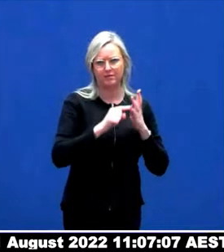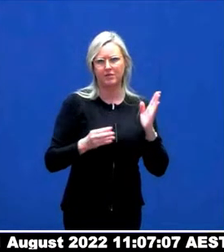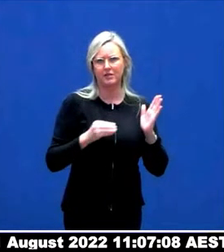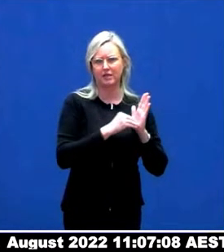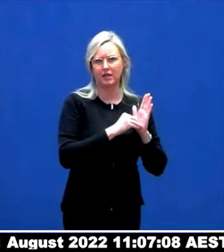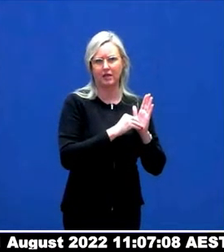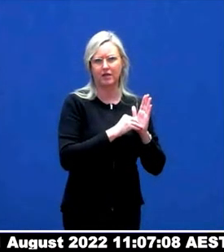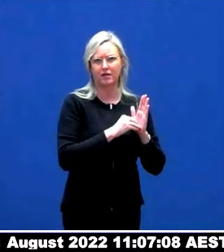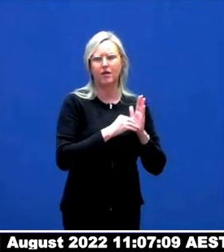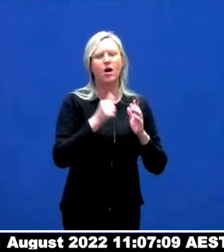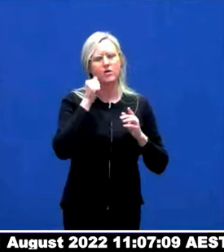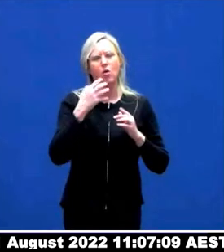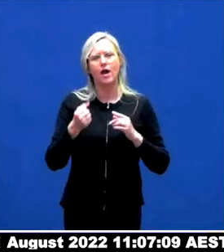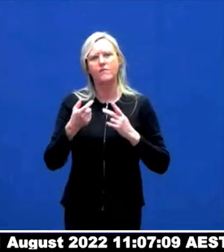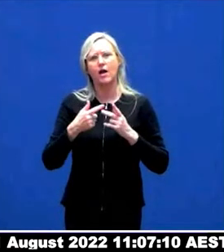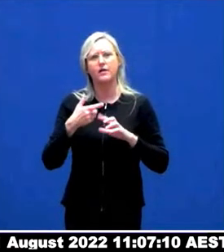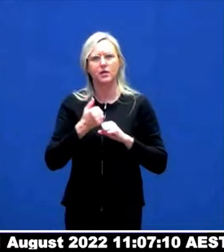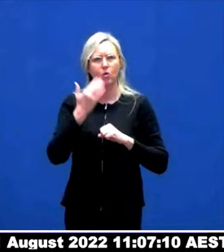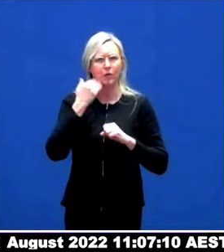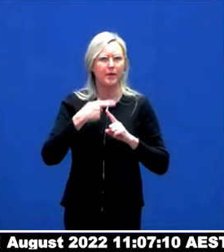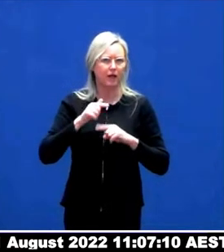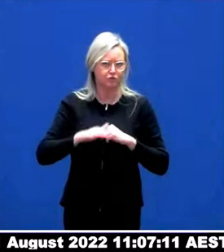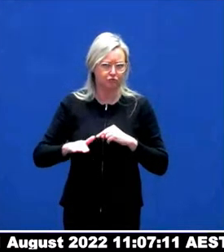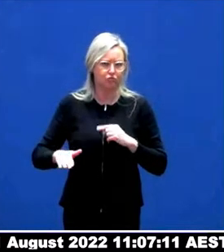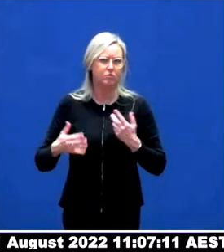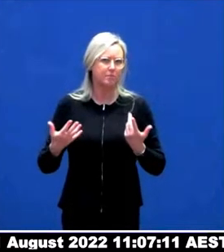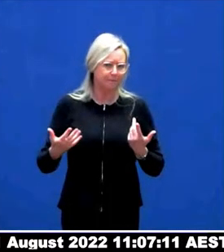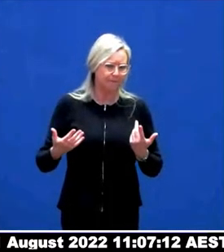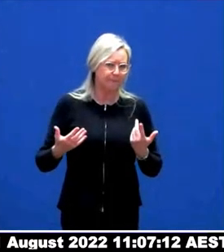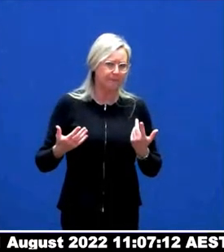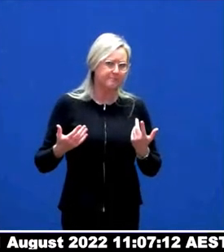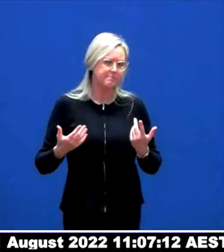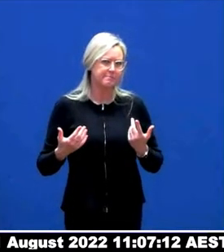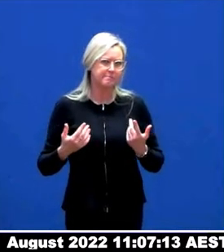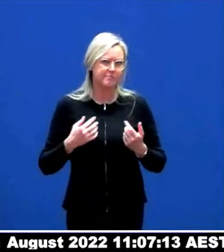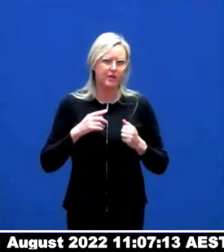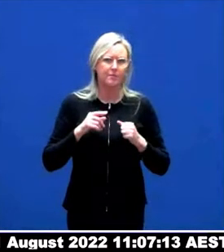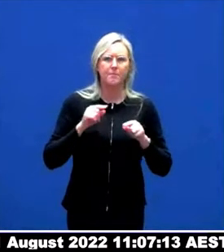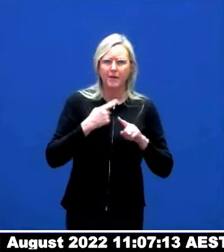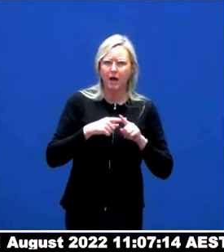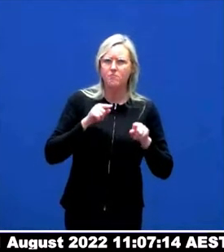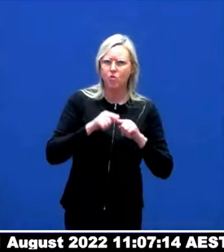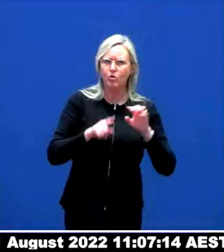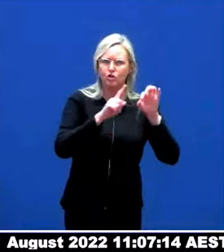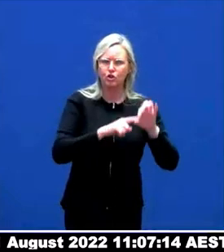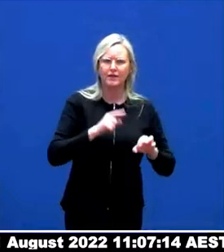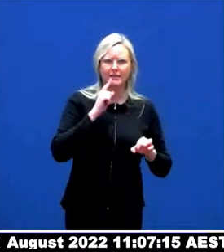with - given that I think most surveys show that nearly a third of the people who occupy